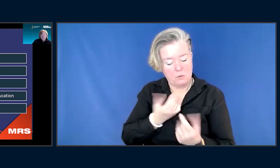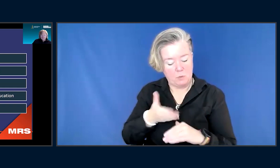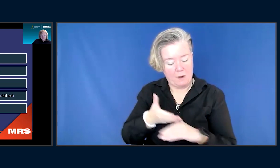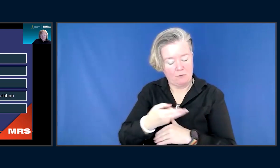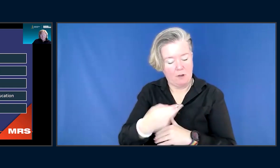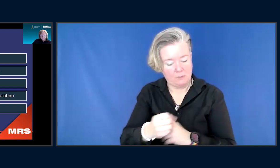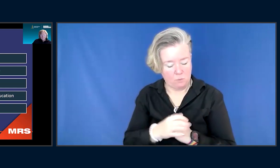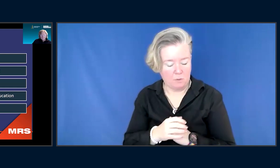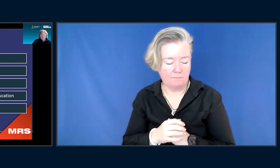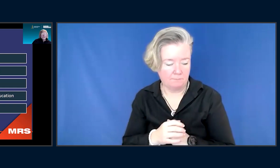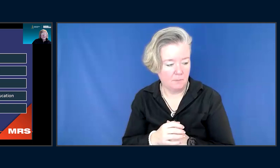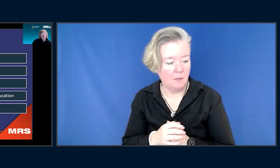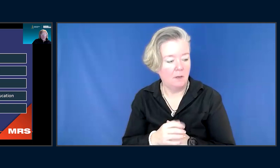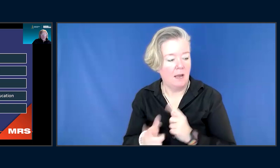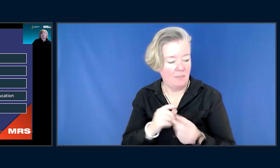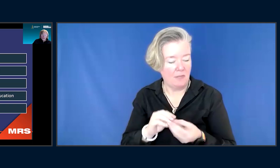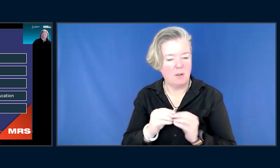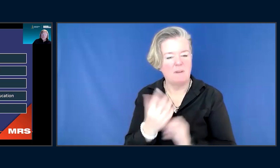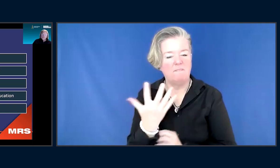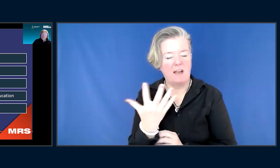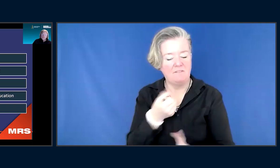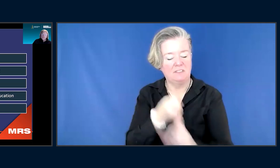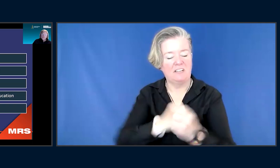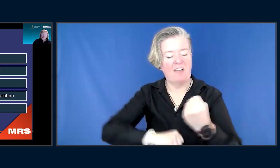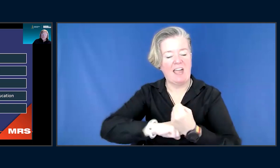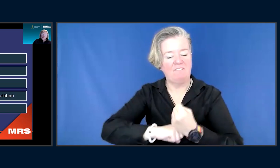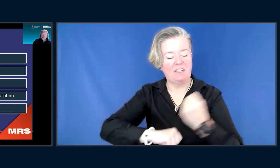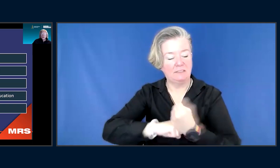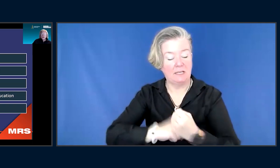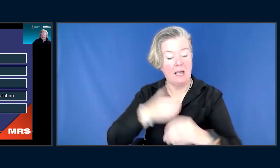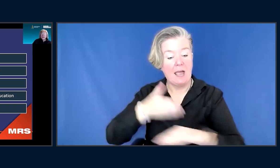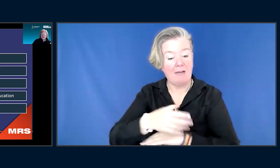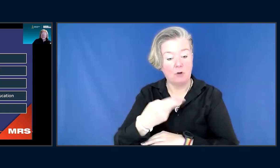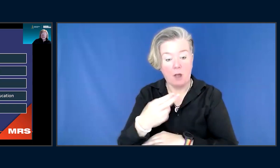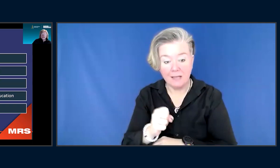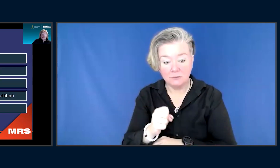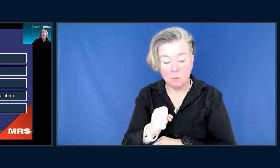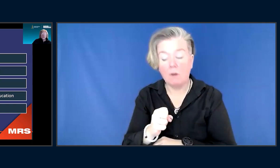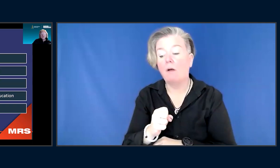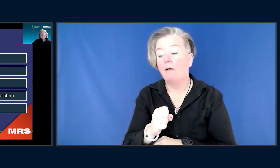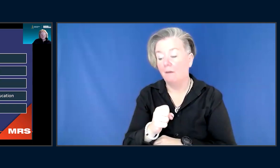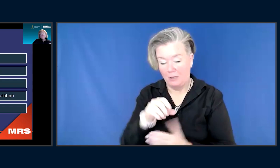about what to do after high school. And then, self-advocacy, because after high school,